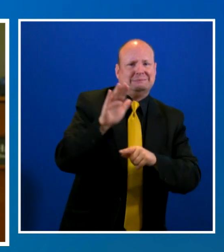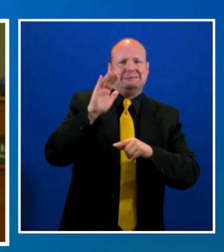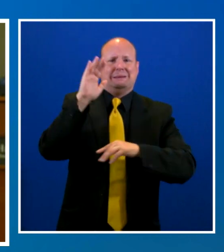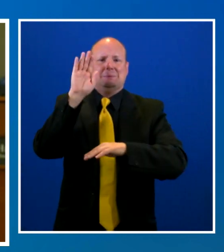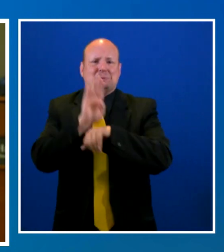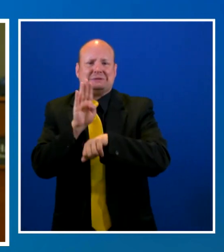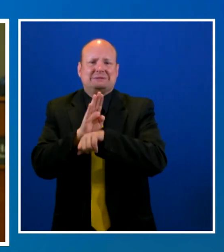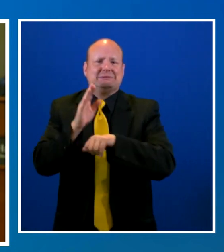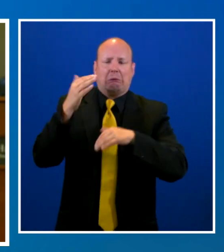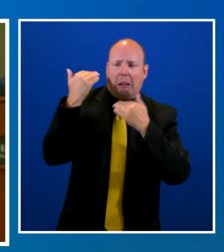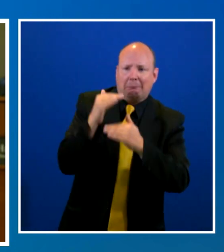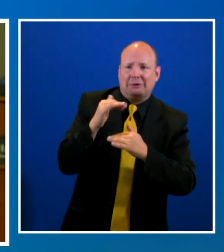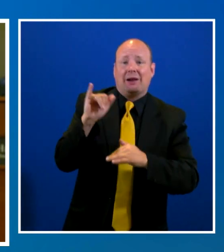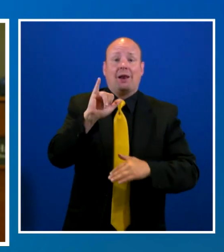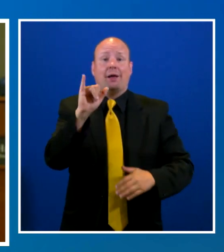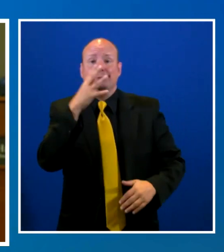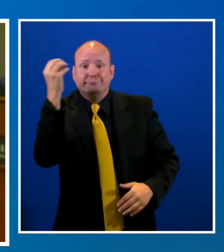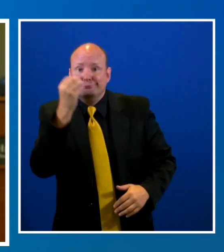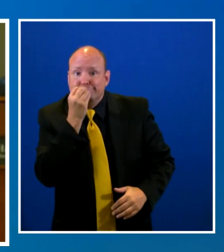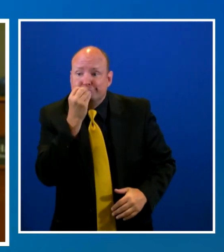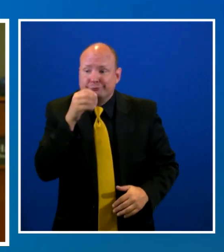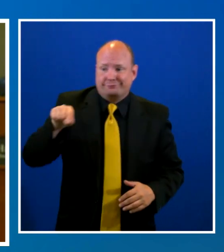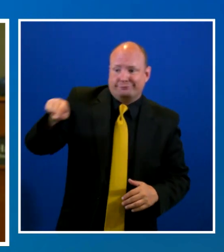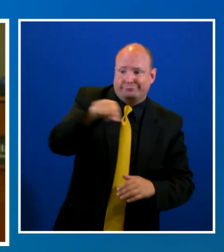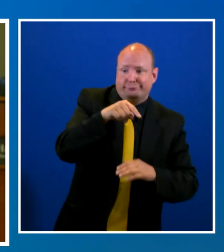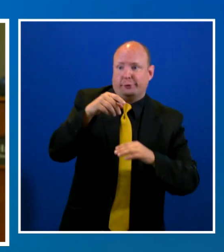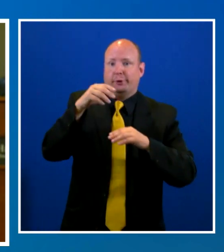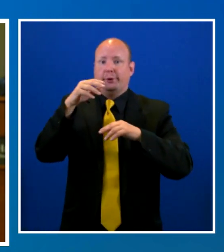training facilities, movie theaters and bowling alleys.